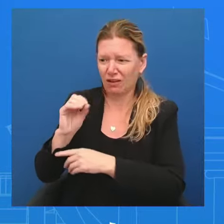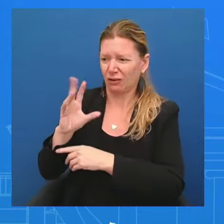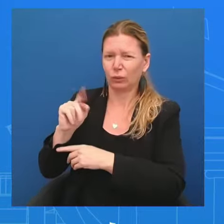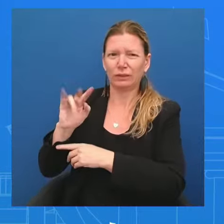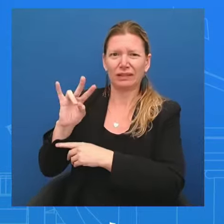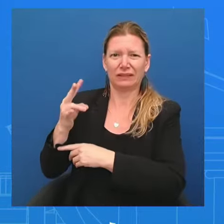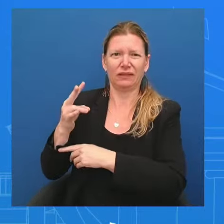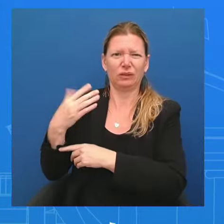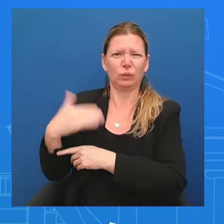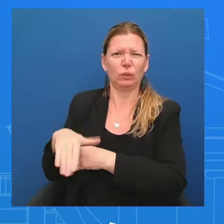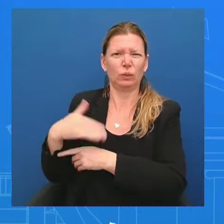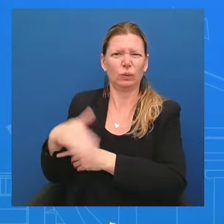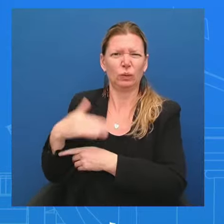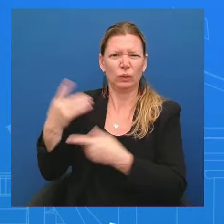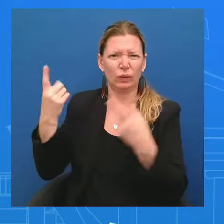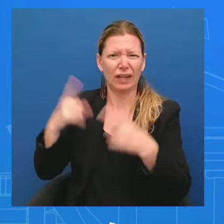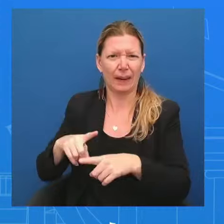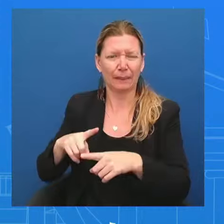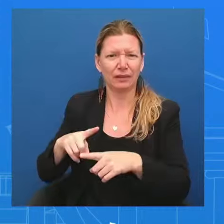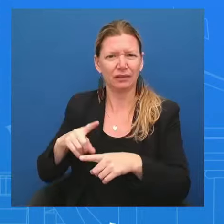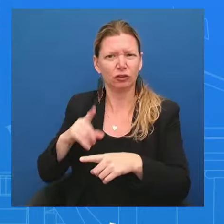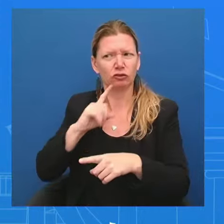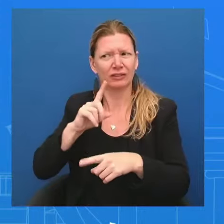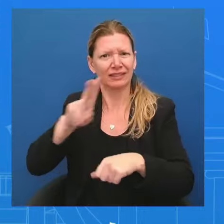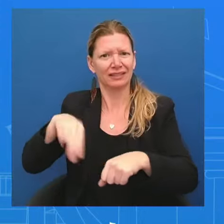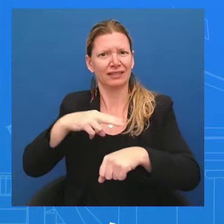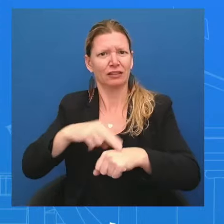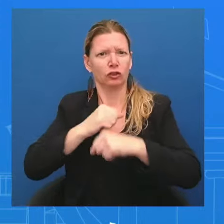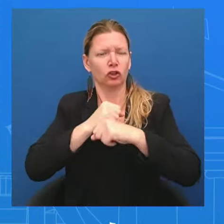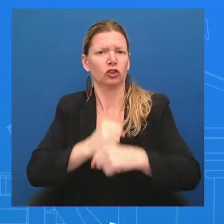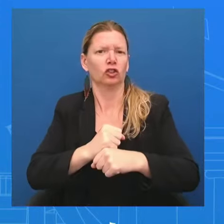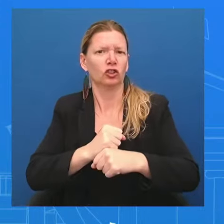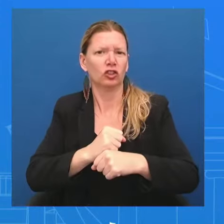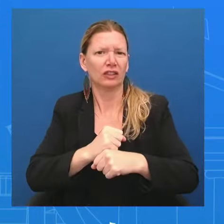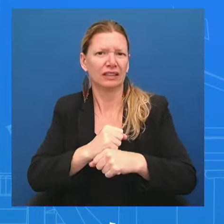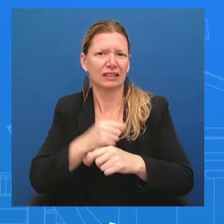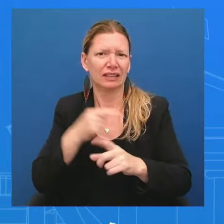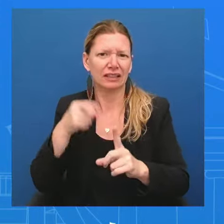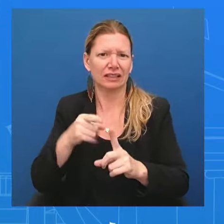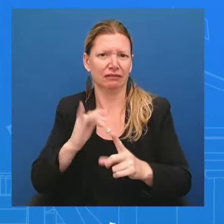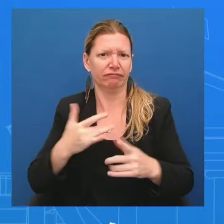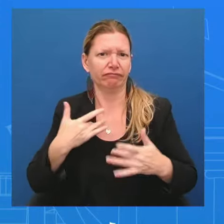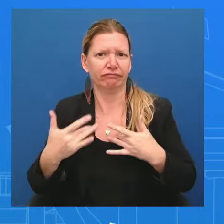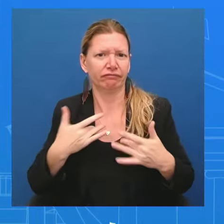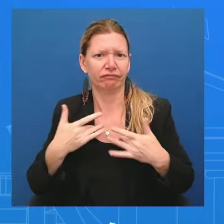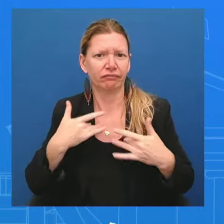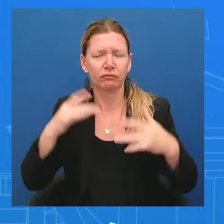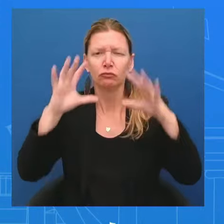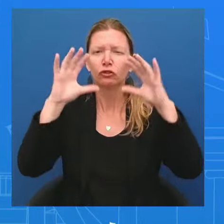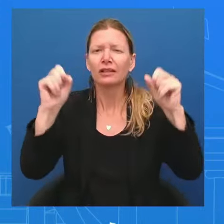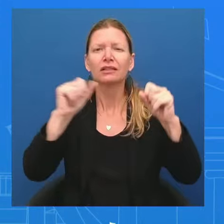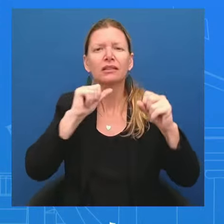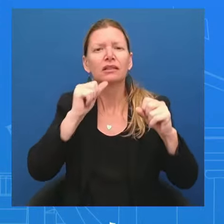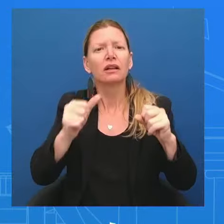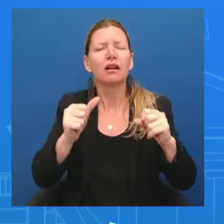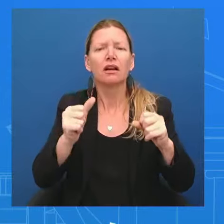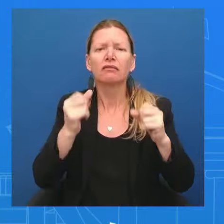The President doesn't make decisions and he doesn't execute on policy based on public opinion